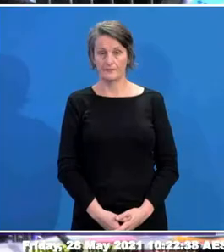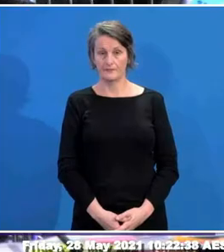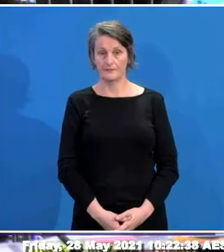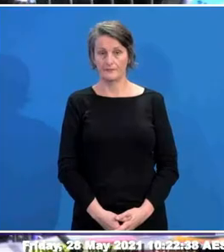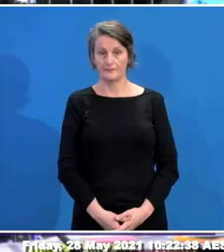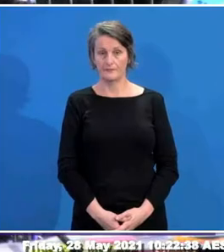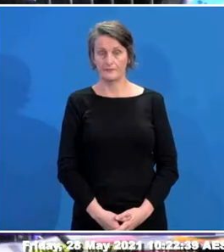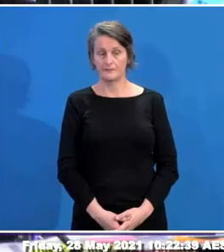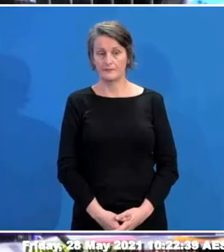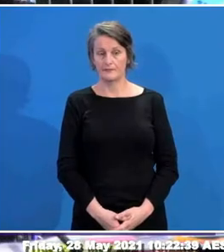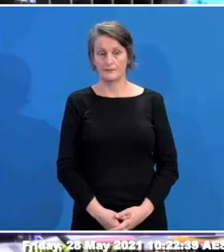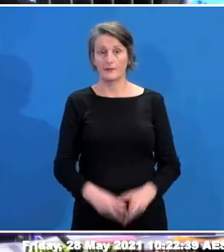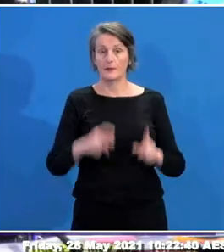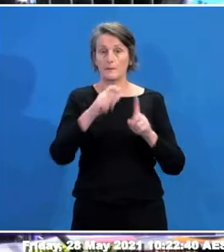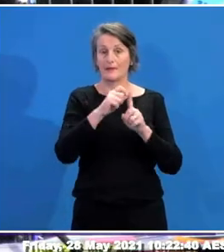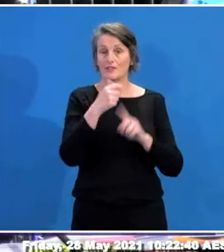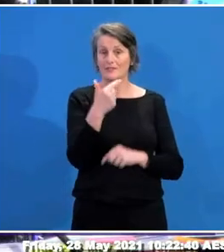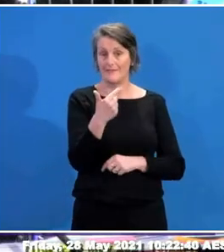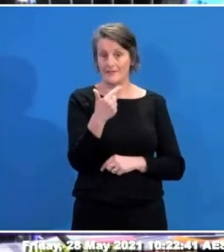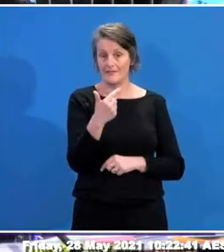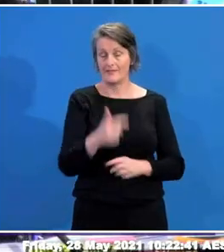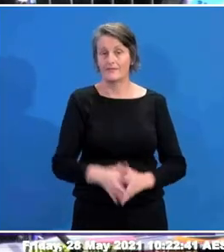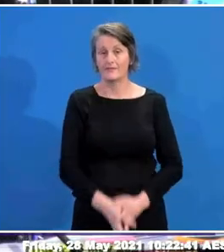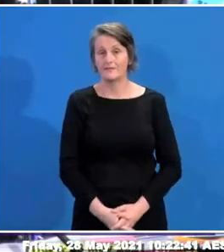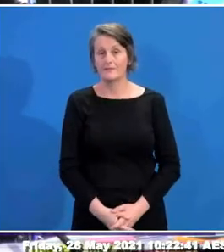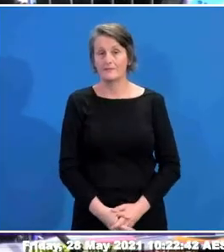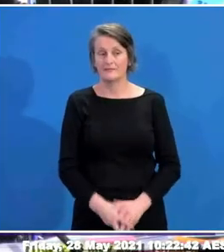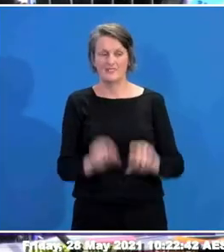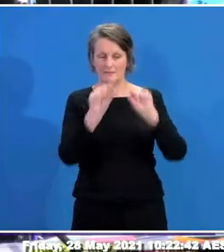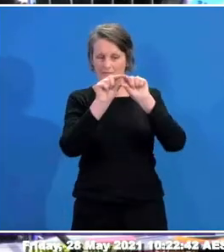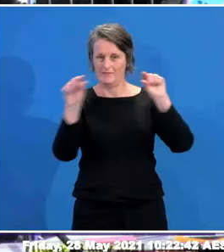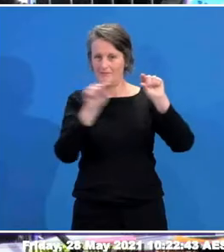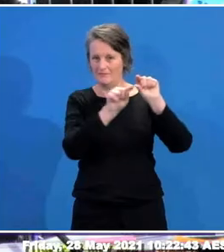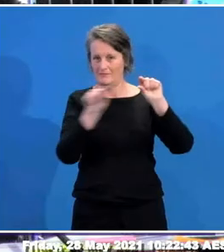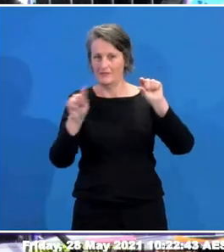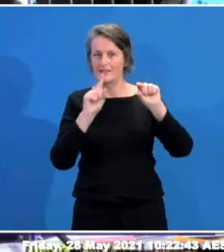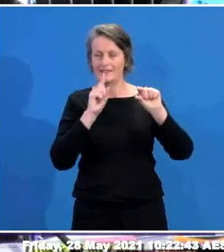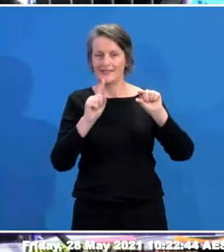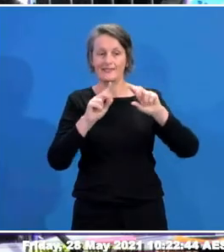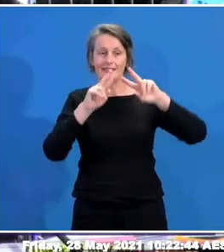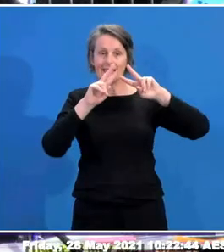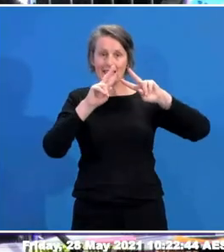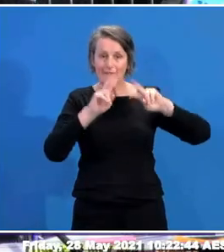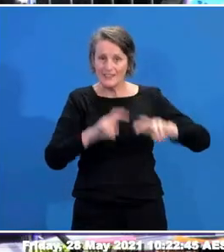Page 7 of 9. There is a heading in the middle of the page saying: Investigation findings to date.